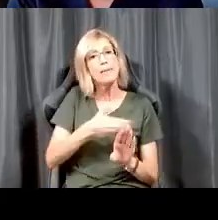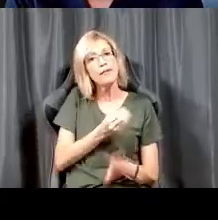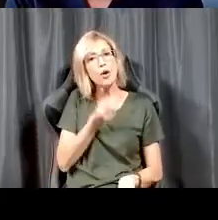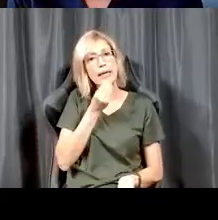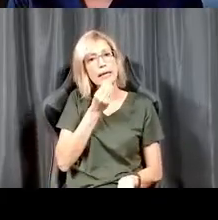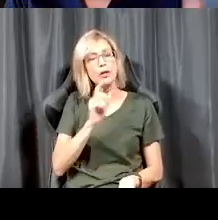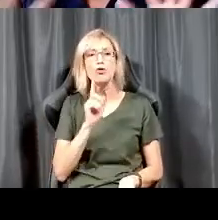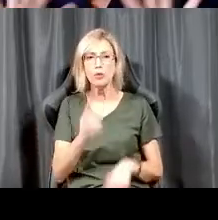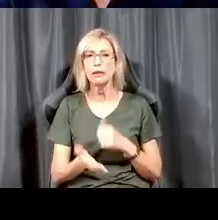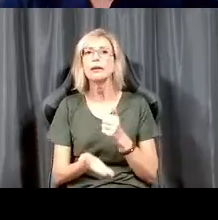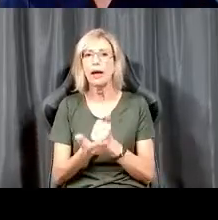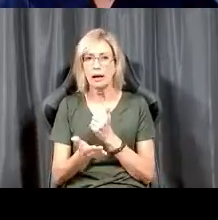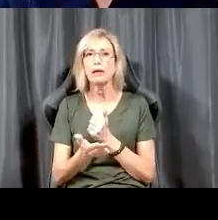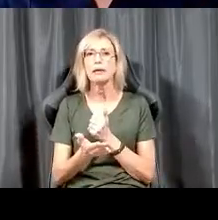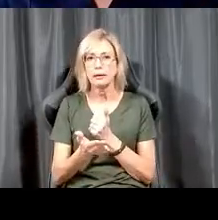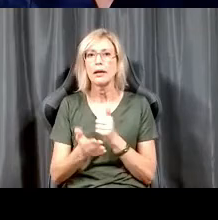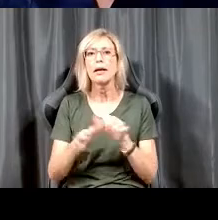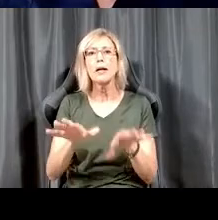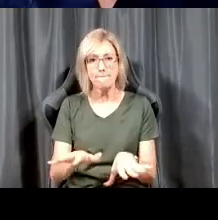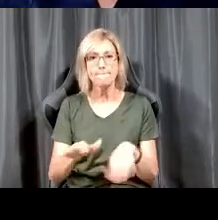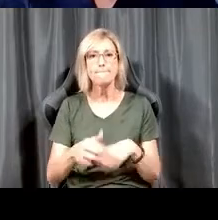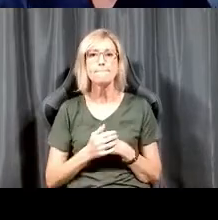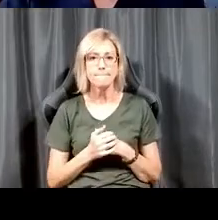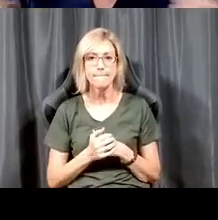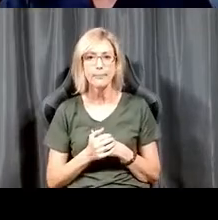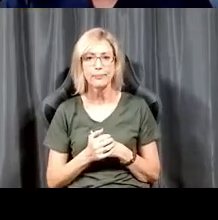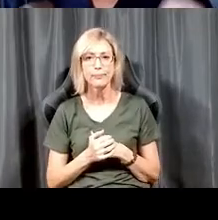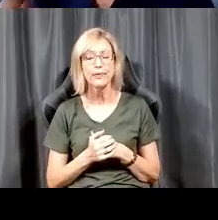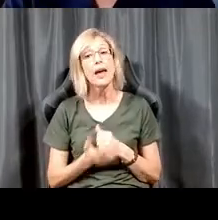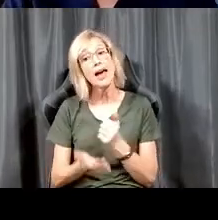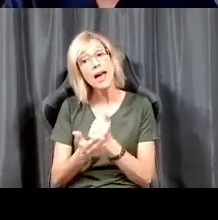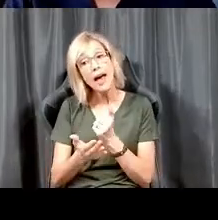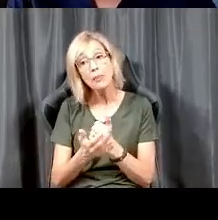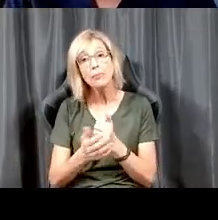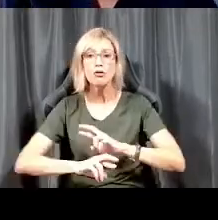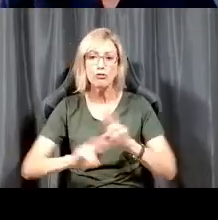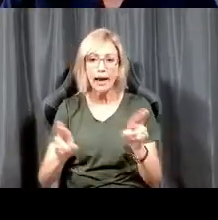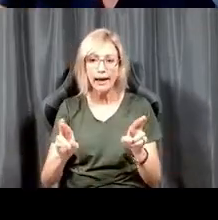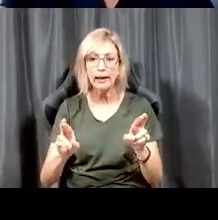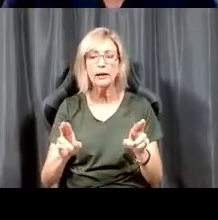really help them to calm down. And it can help them to be ready to then example floor food.